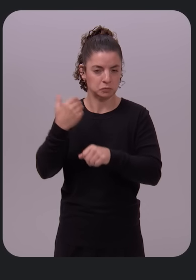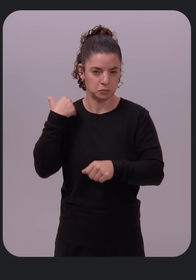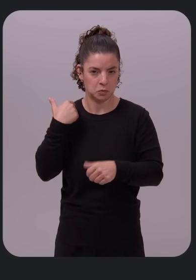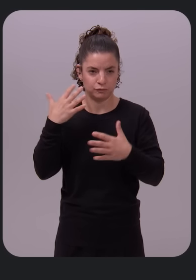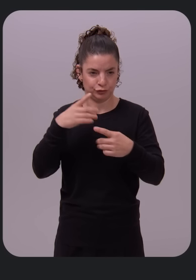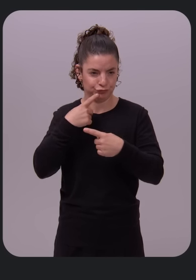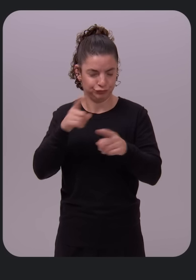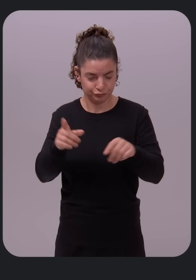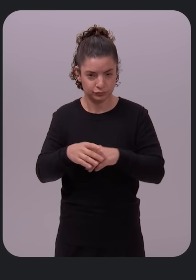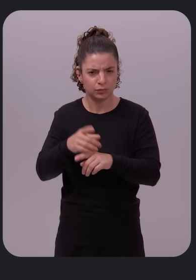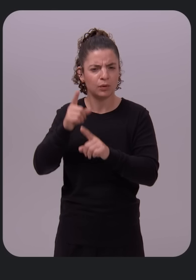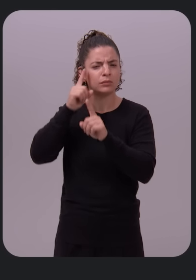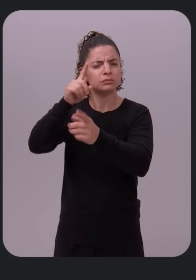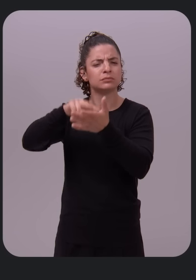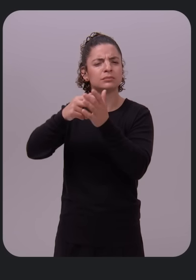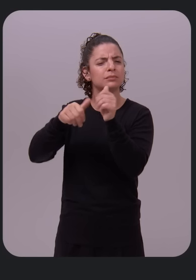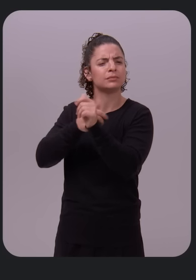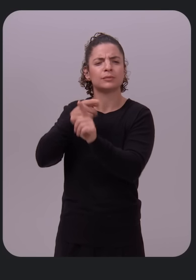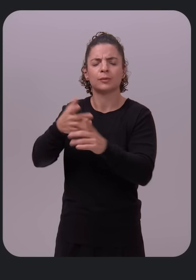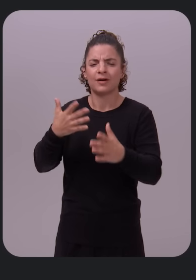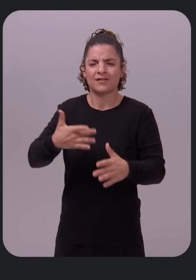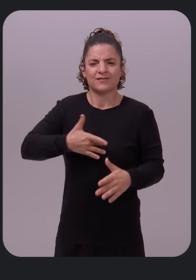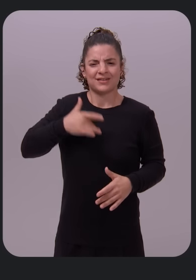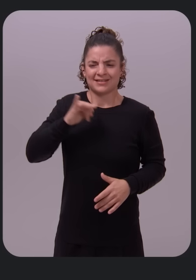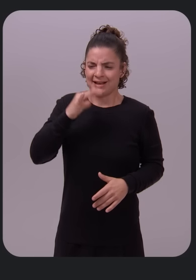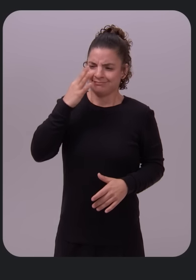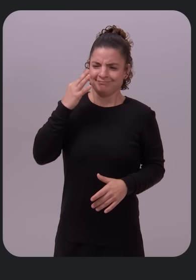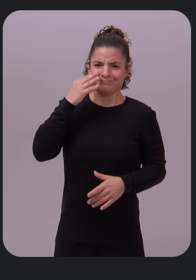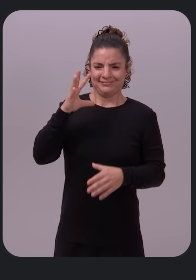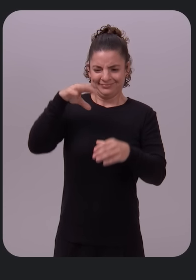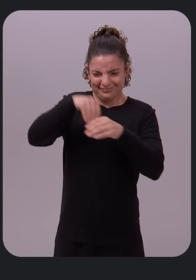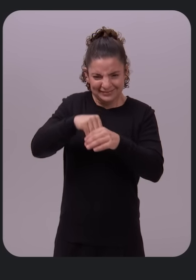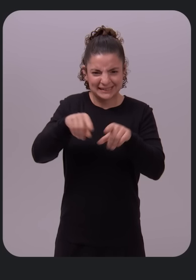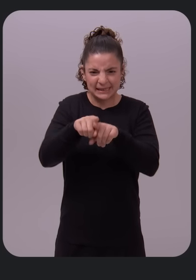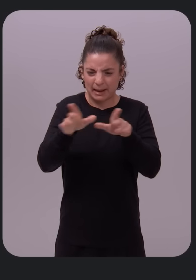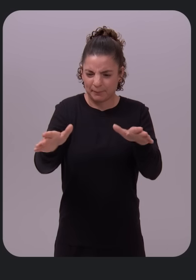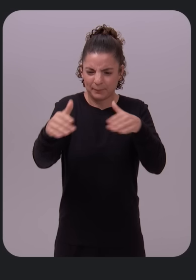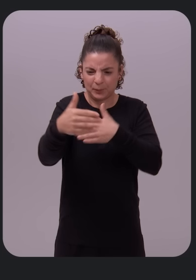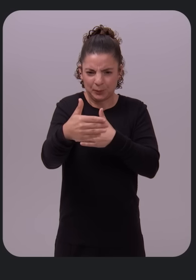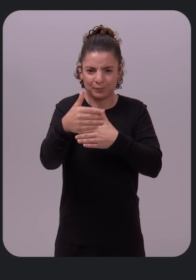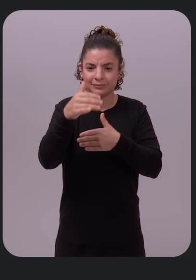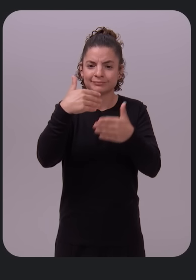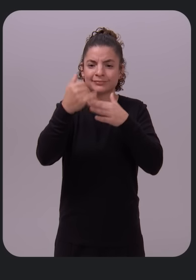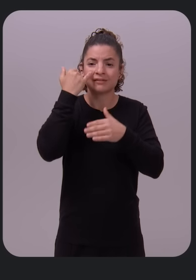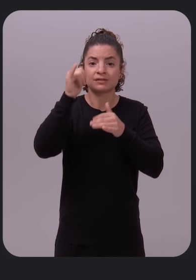The goal was to create a feeling of being in the same room as someone, even if you were far apart.